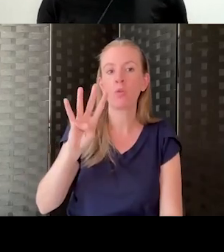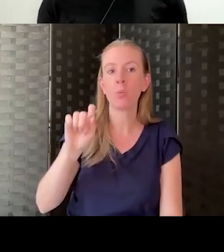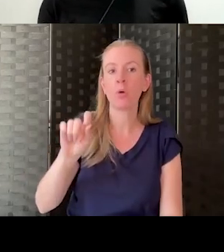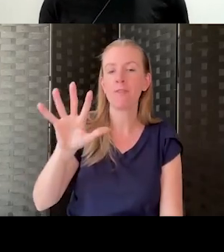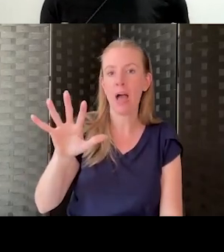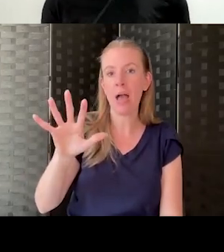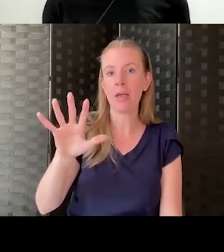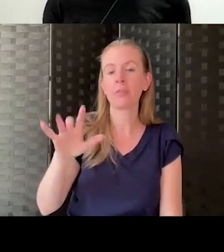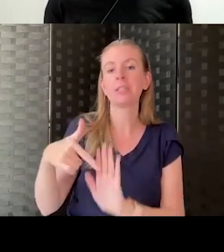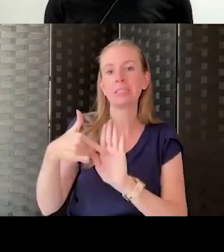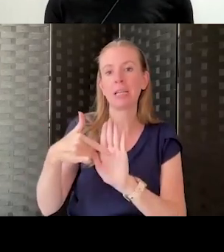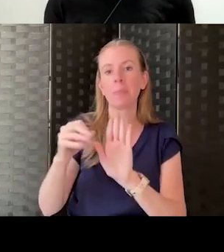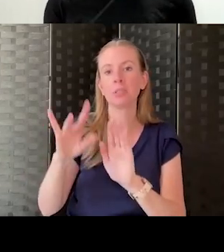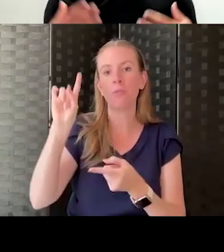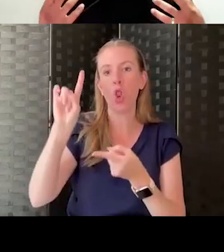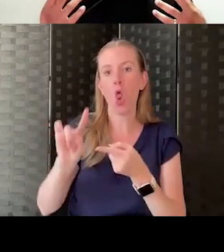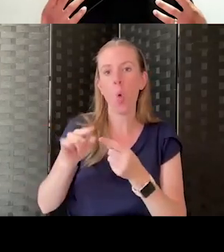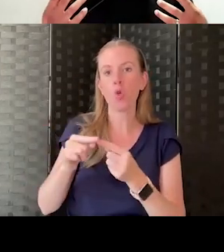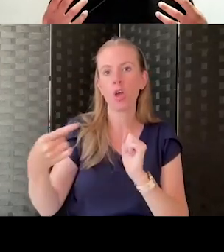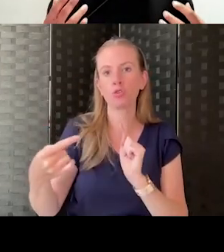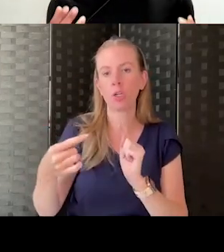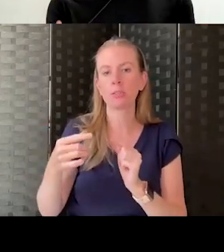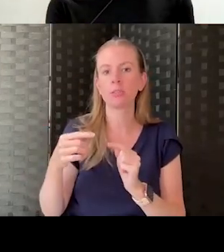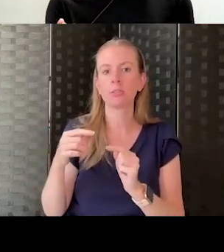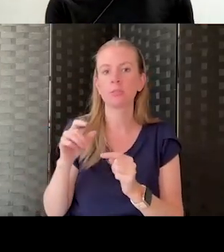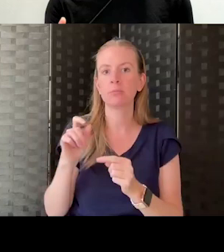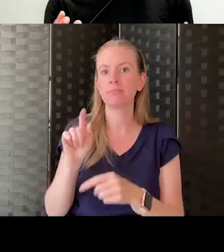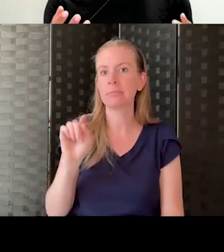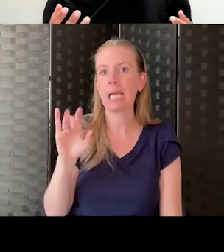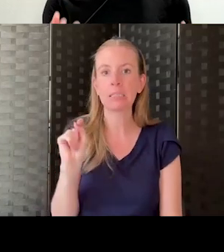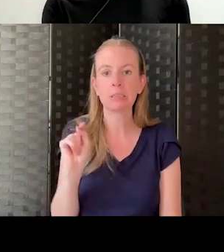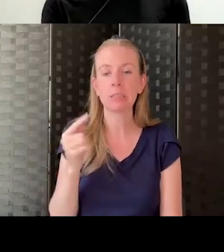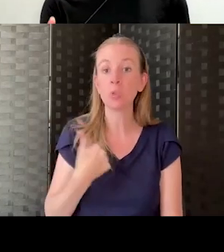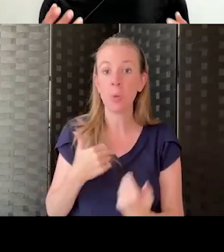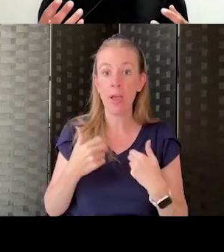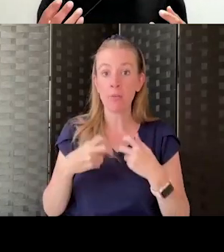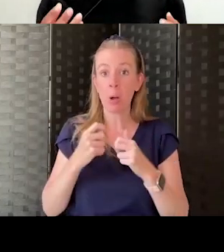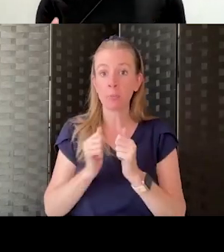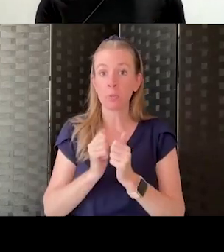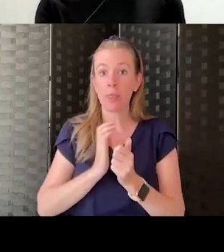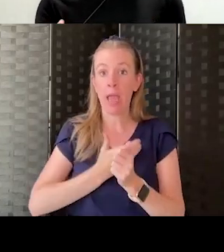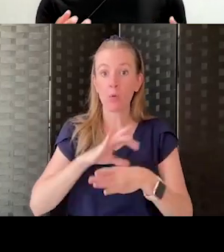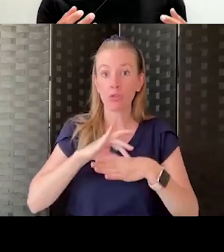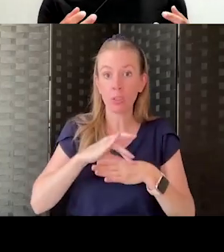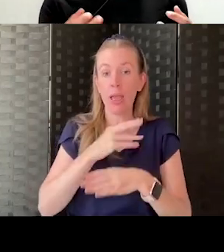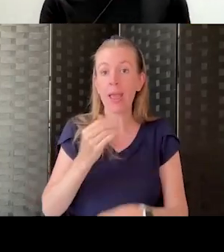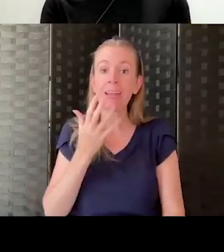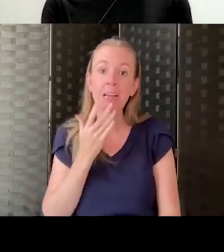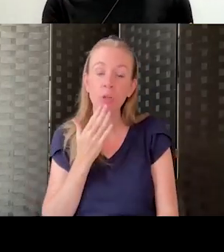contrast text. We are having issues here with our content and our color to where individuals